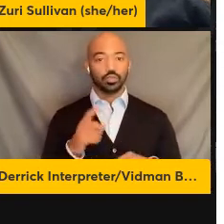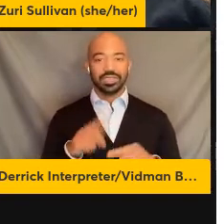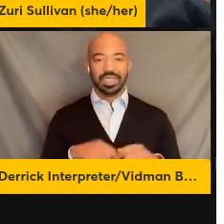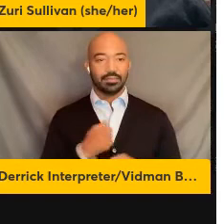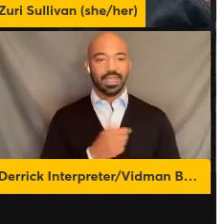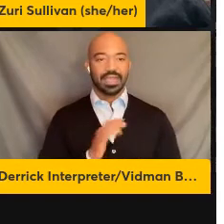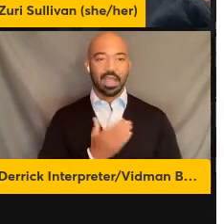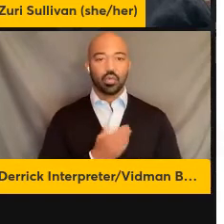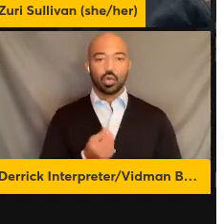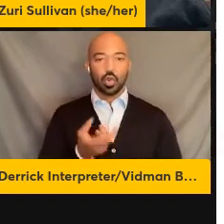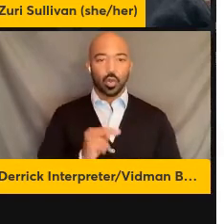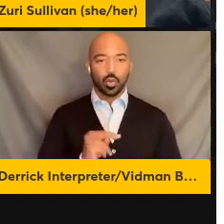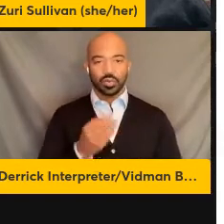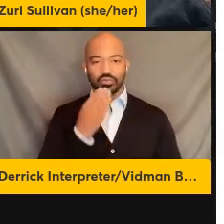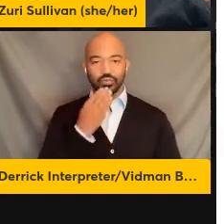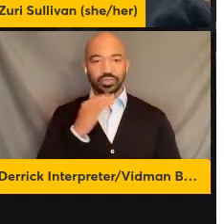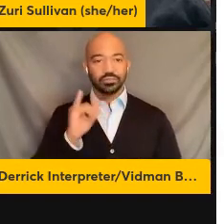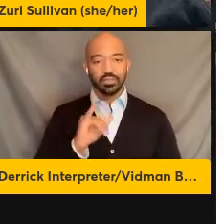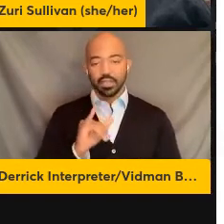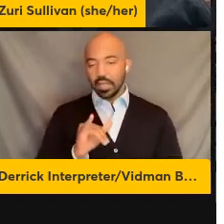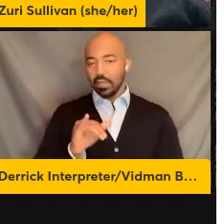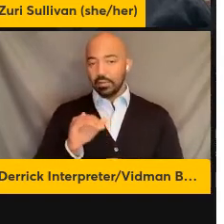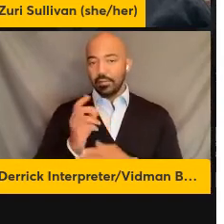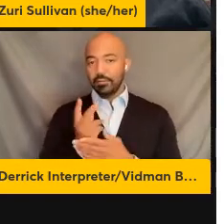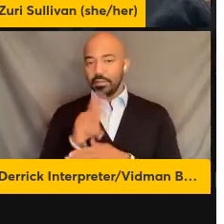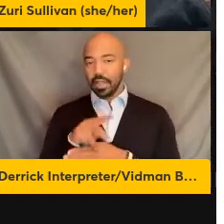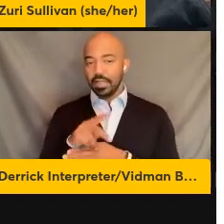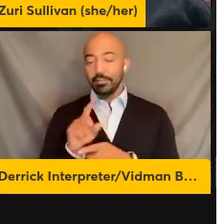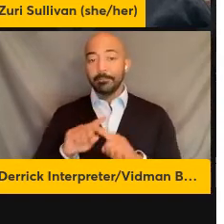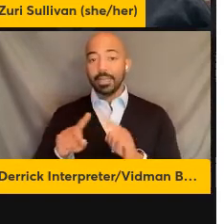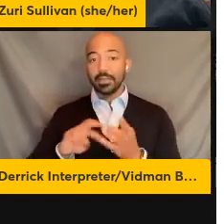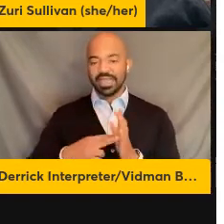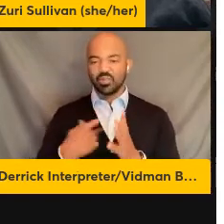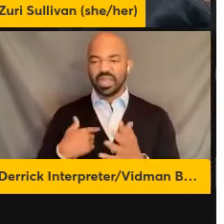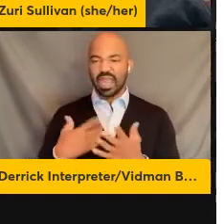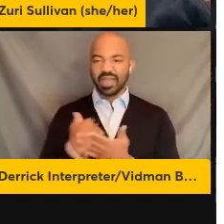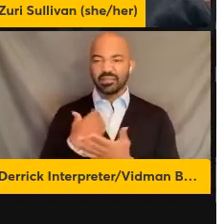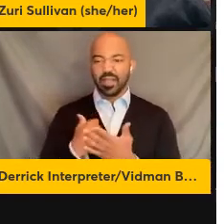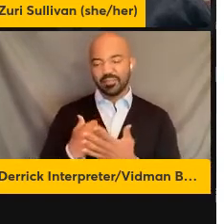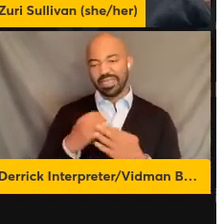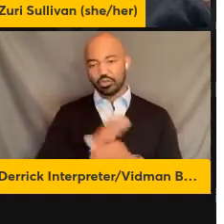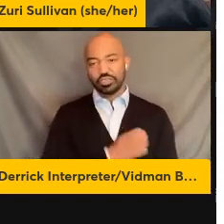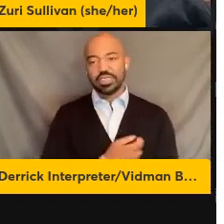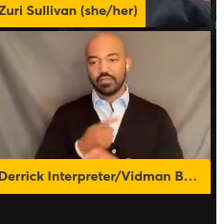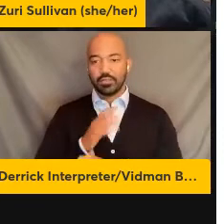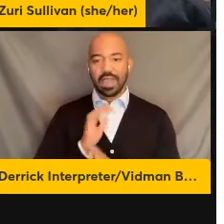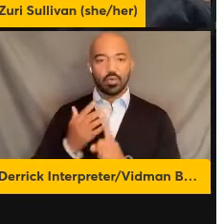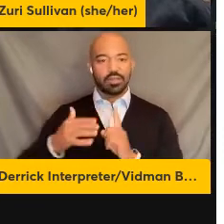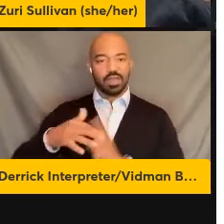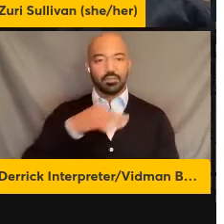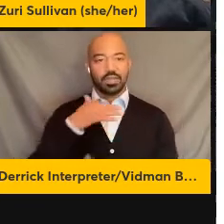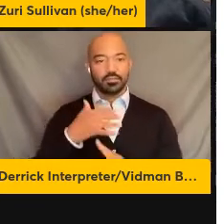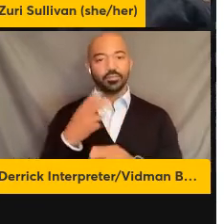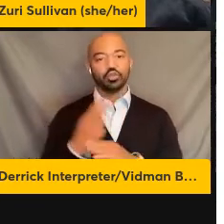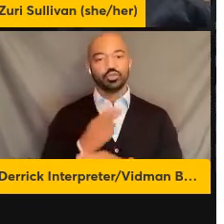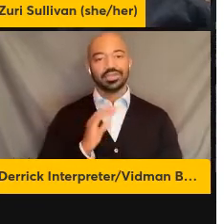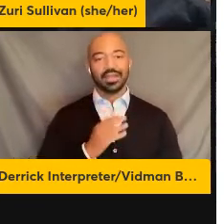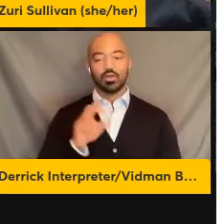plants until we require on harvesting energy from our environment, which we do, using our digestive systems. And so